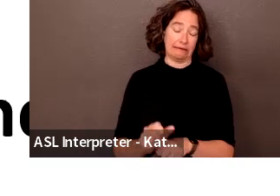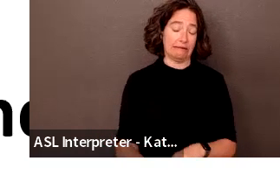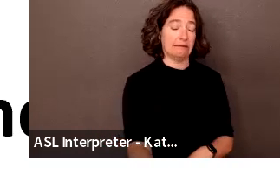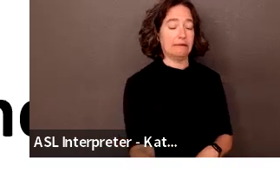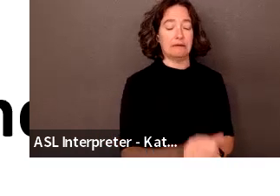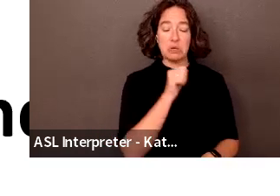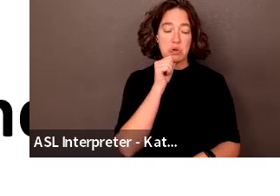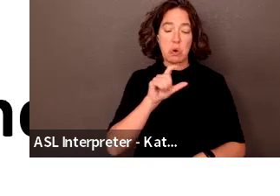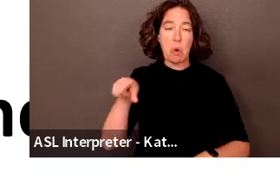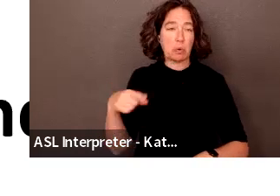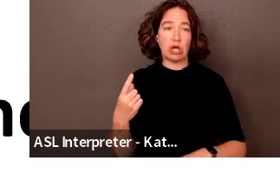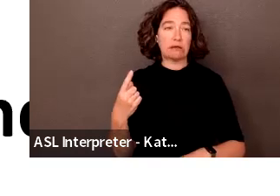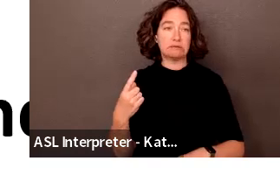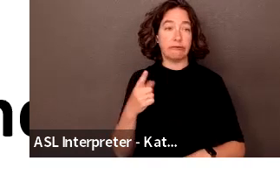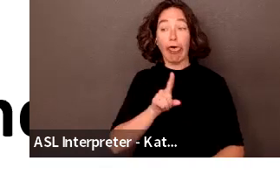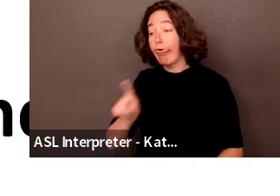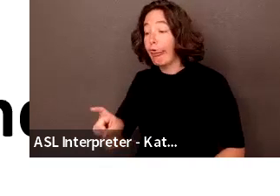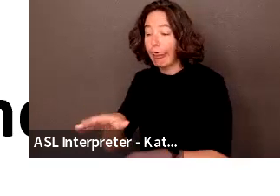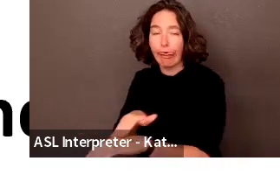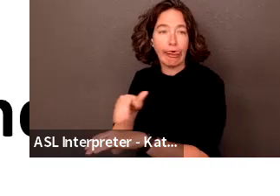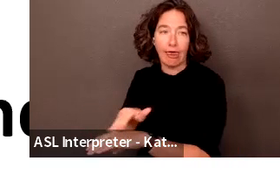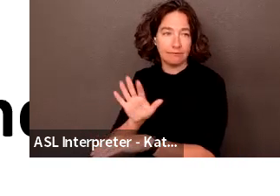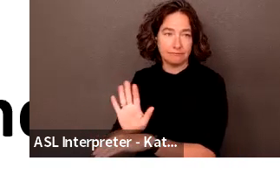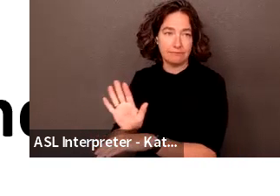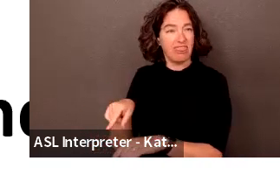Let's see, what else. If you end up seeing some service